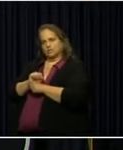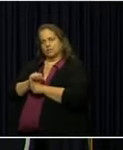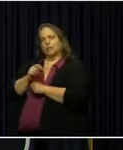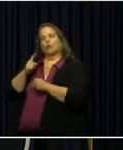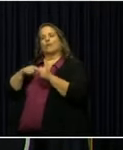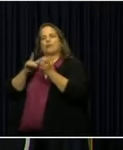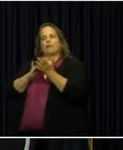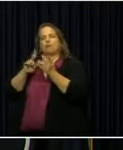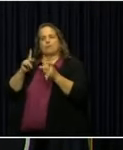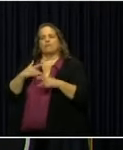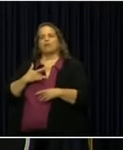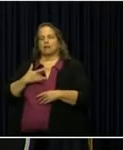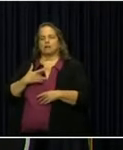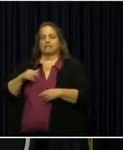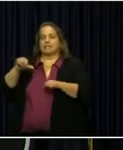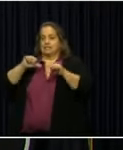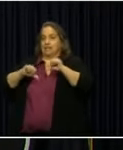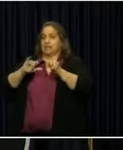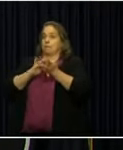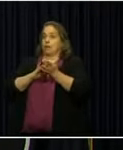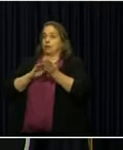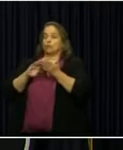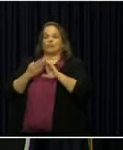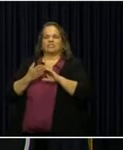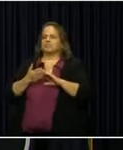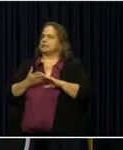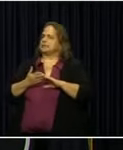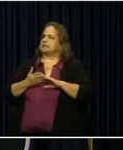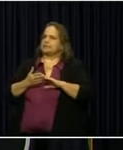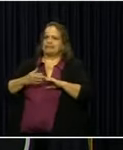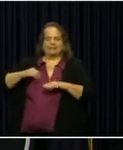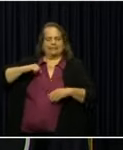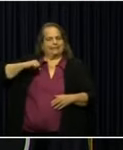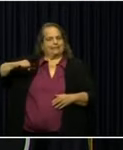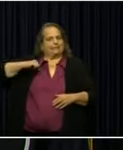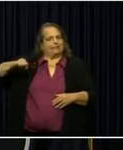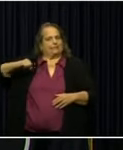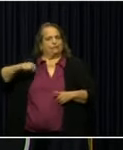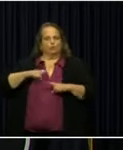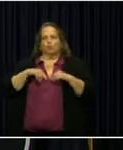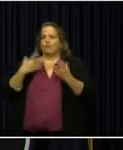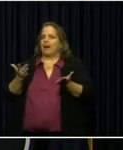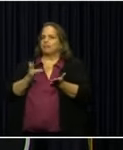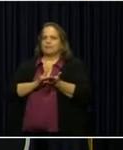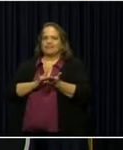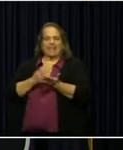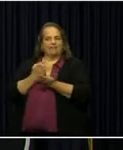ALWAYS HEALTHIER WHEN WE'RE AT HOME AFTER THIS. BUT THE WAY WE WORK IS GOING TO BE DIFFERENT.